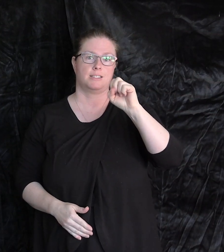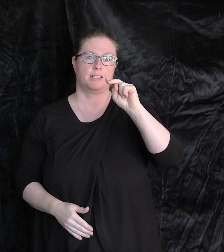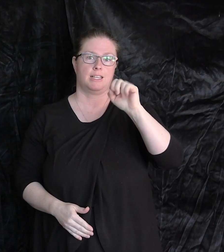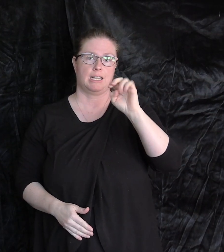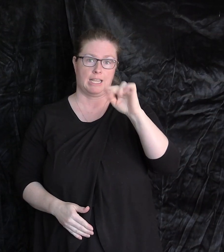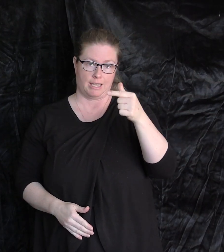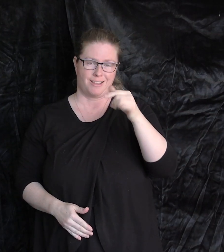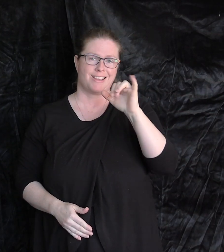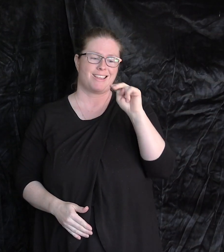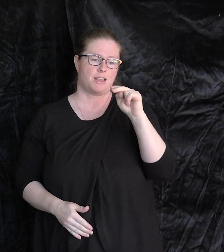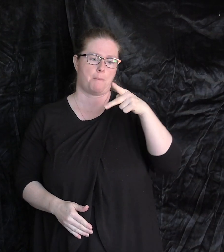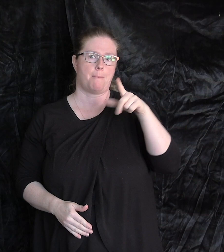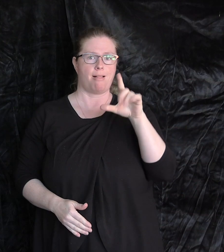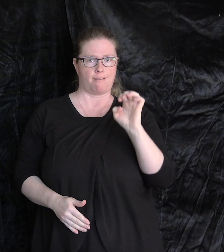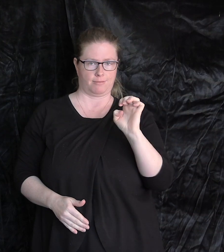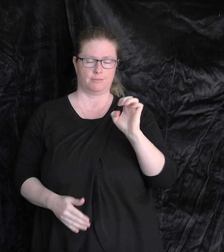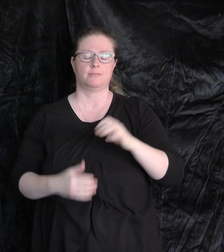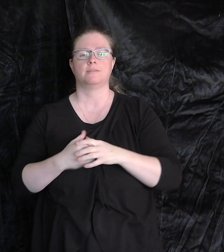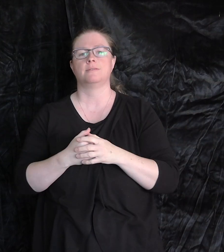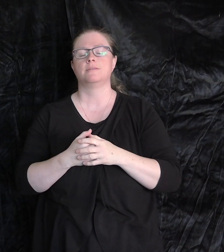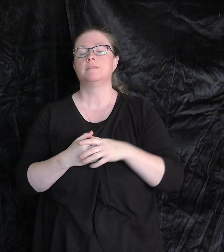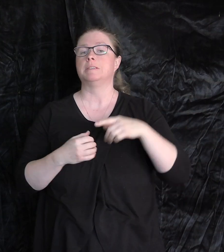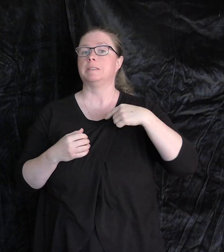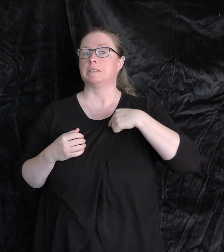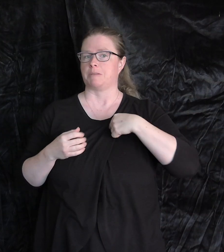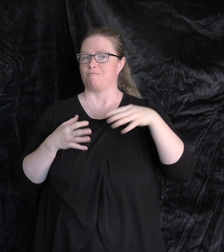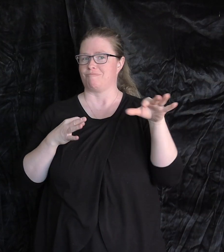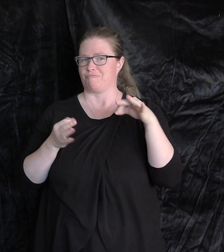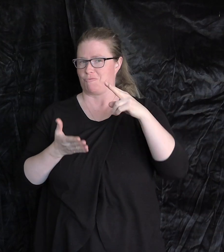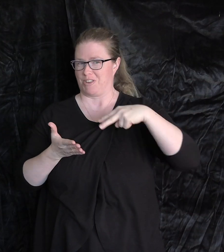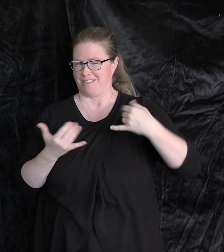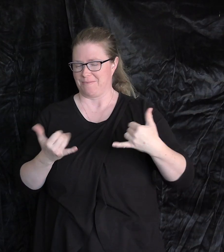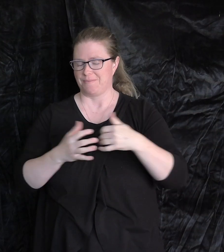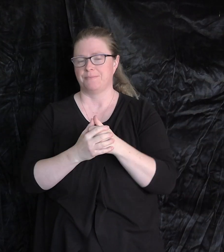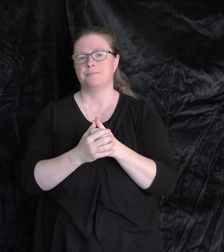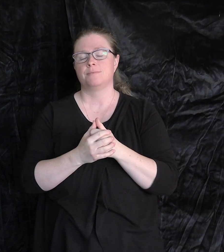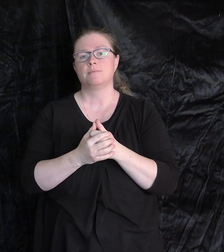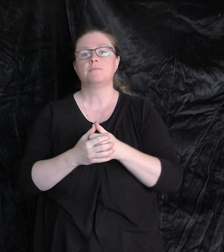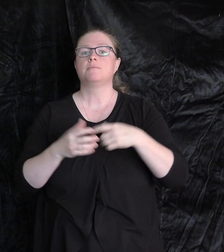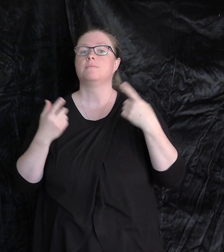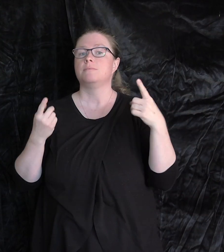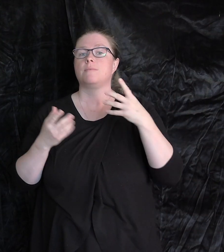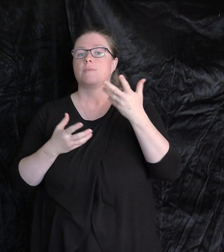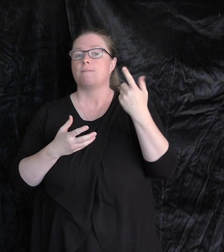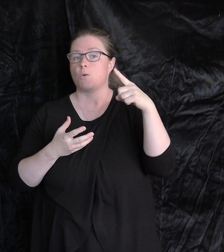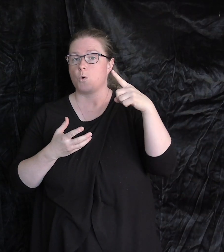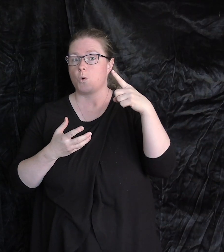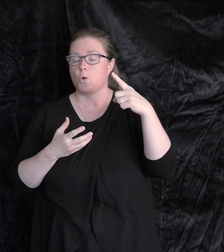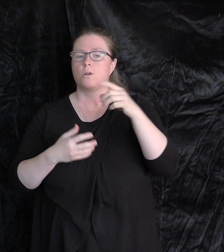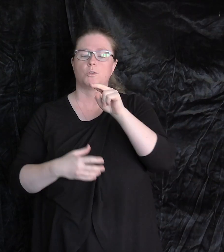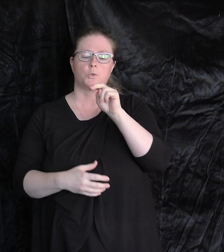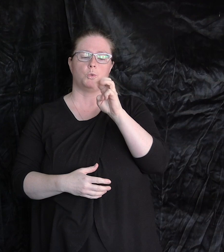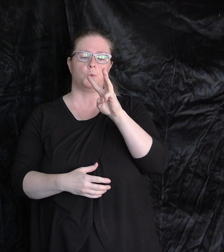This is an instructional score made for the New Adventures in Sound Art or NAISA